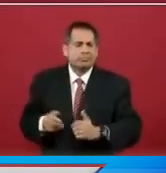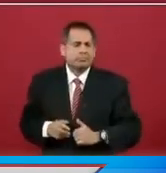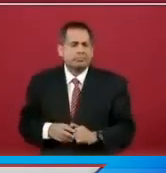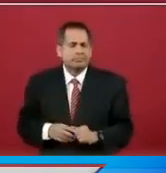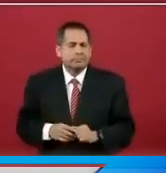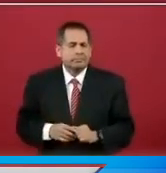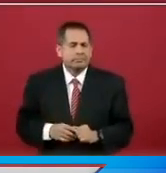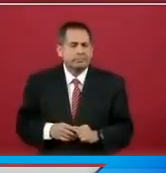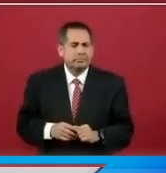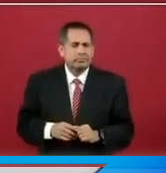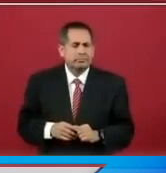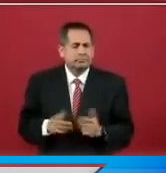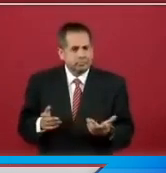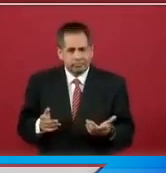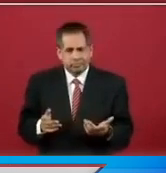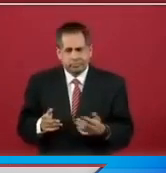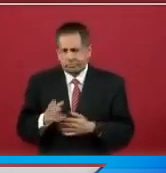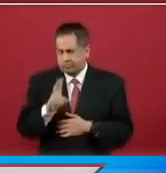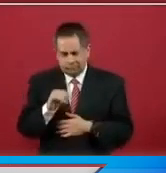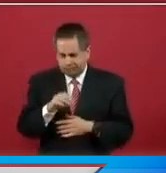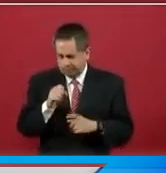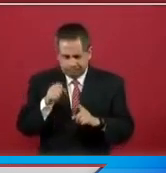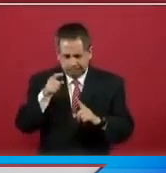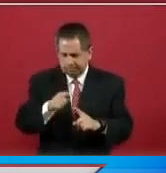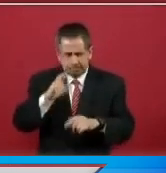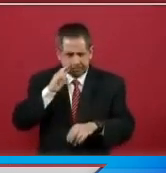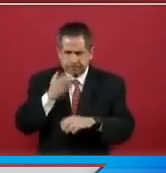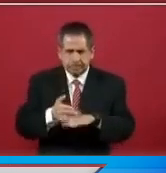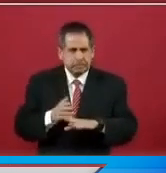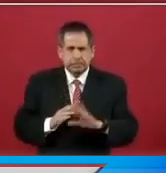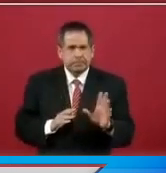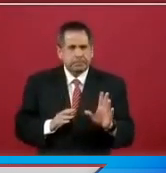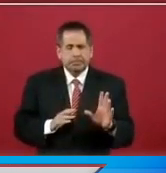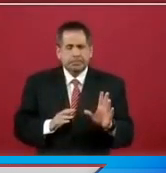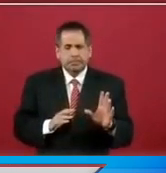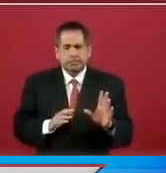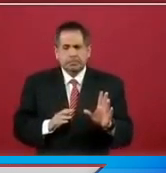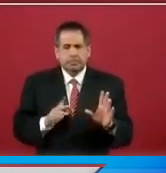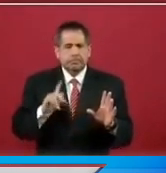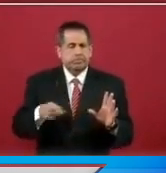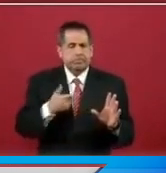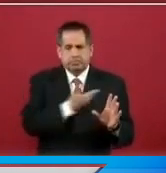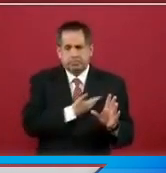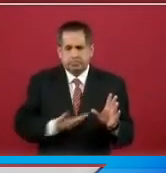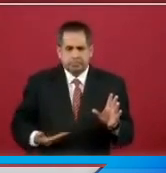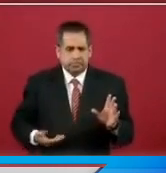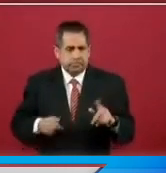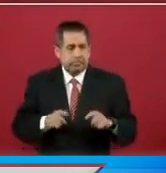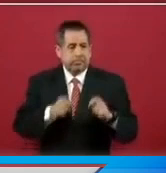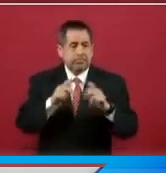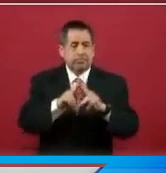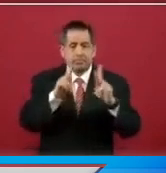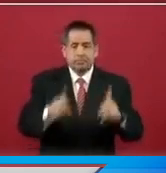in this way the National Guard has been approved with civil command and will be ascribed to the Secretary of Security Public and Citizen Protection